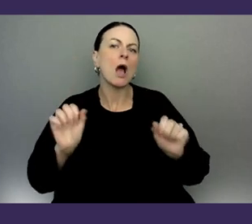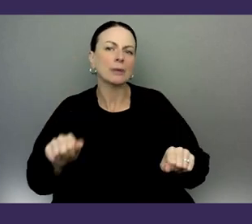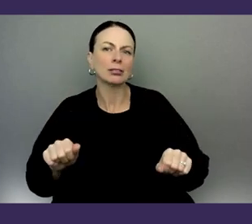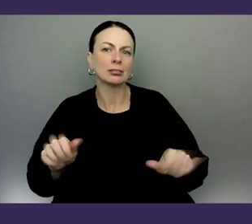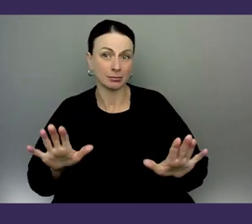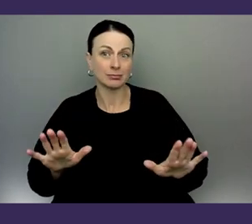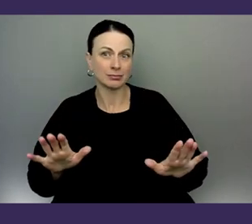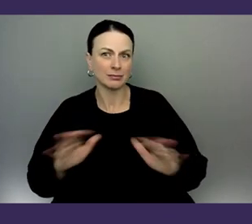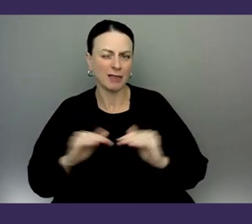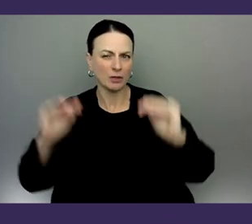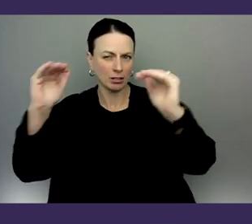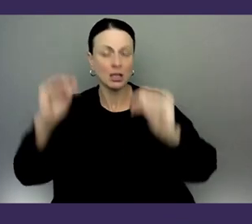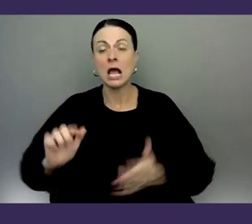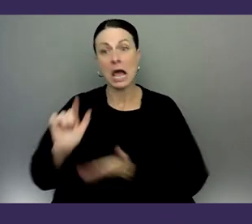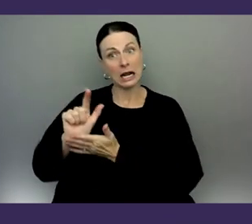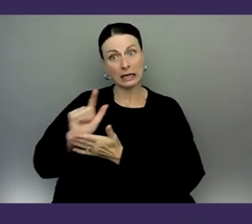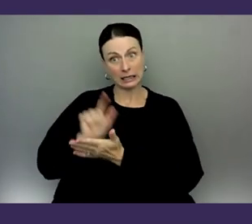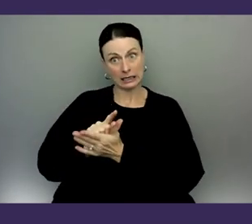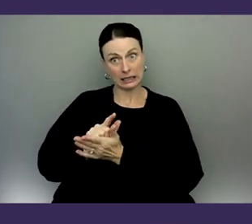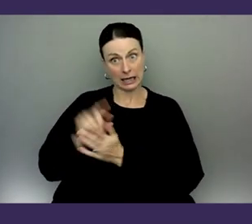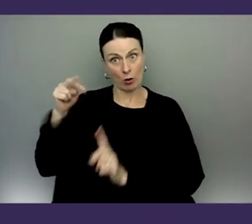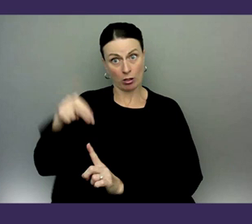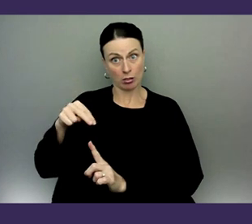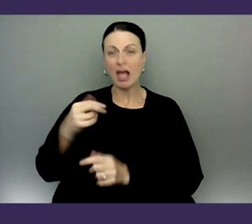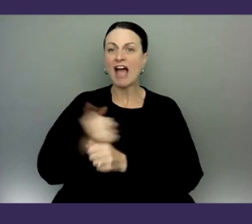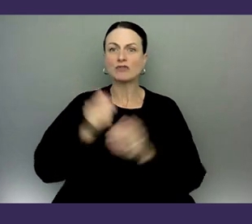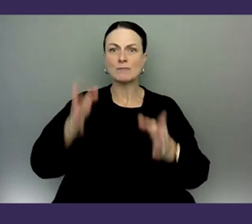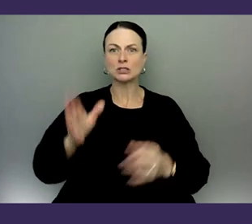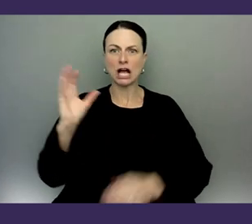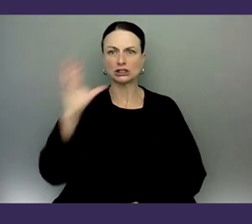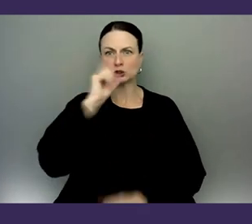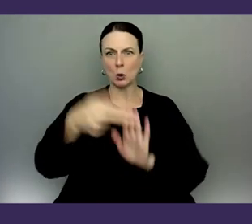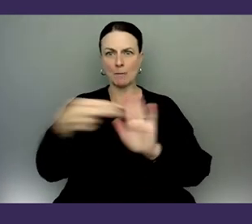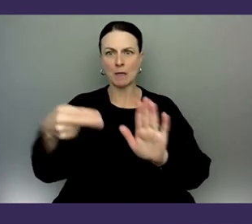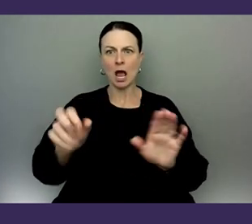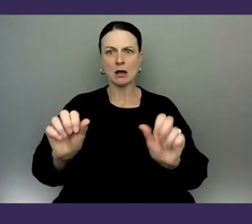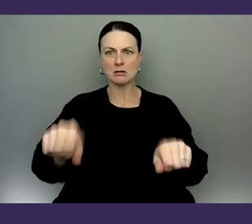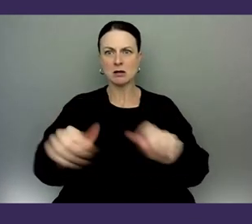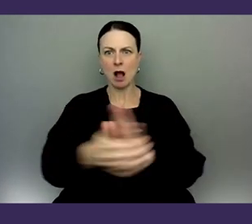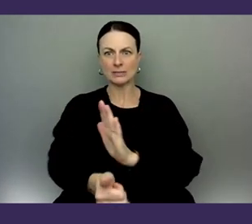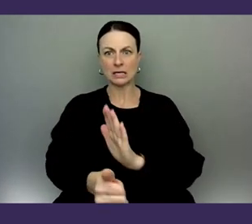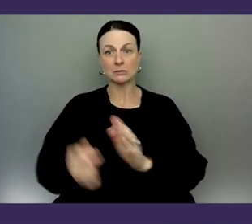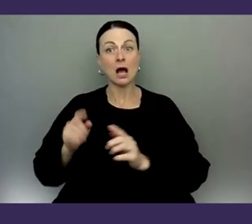So legally, every person is presumed competent unless a court of law deems that they are not, okay?